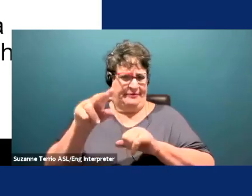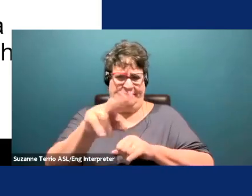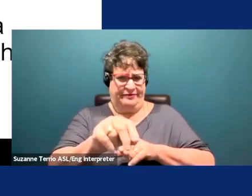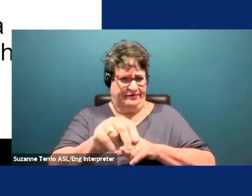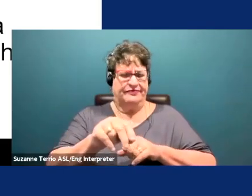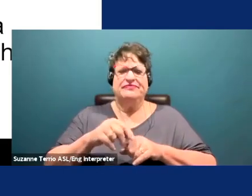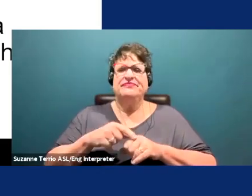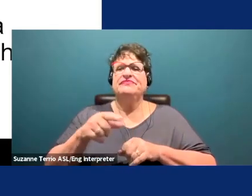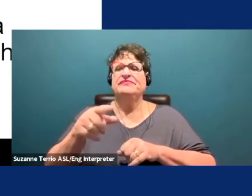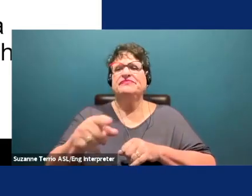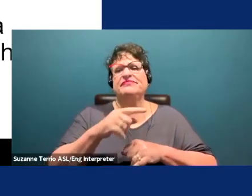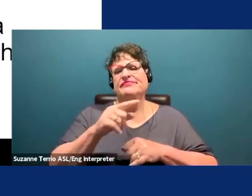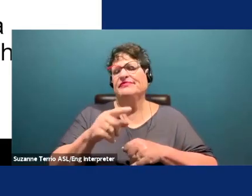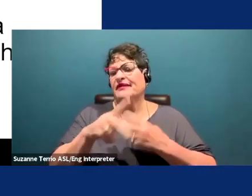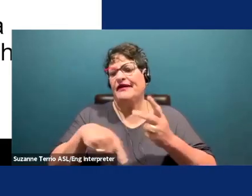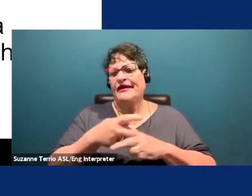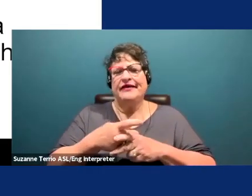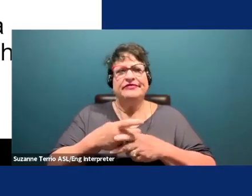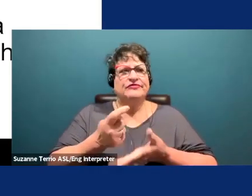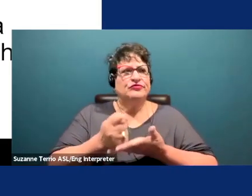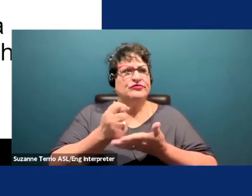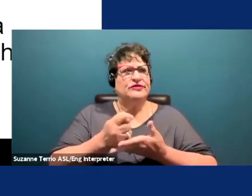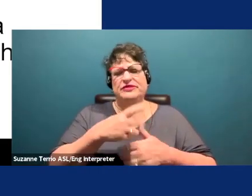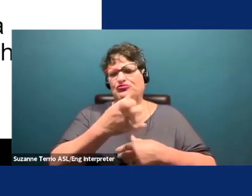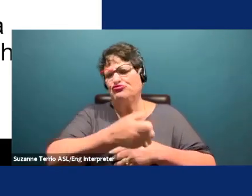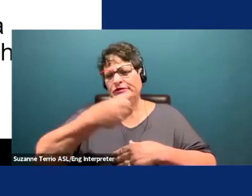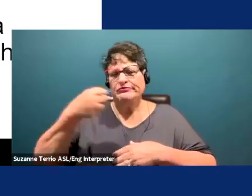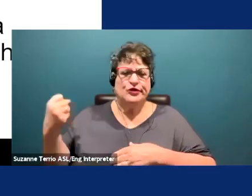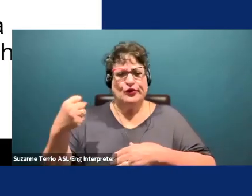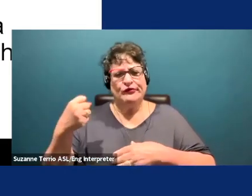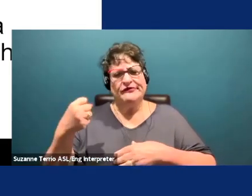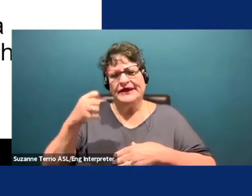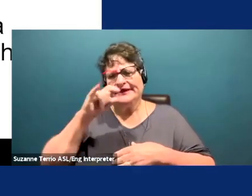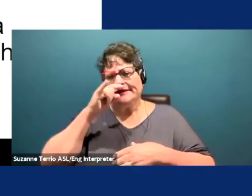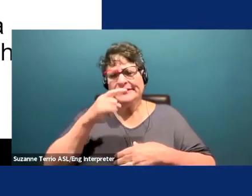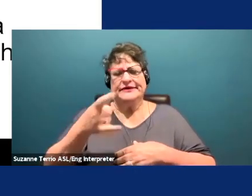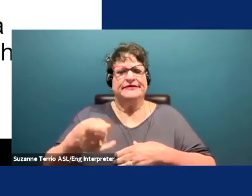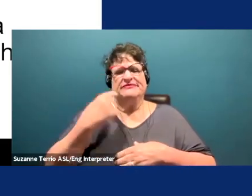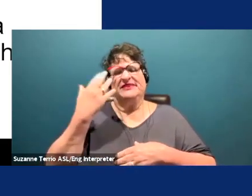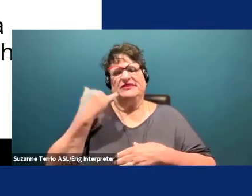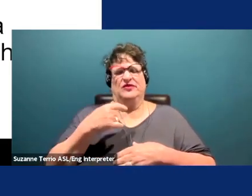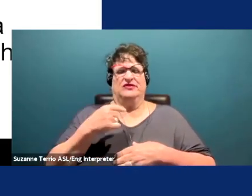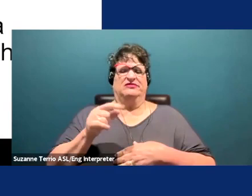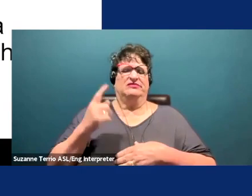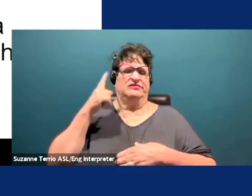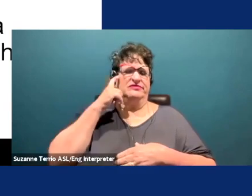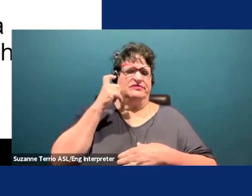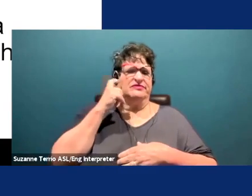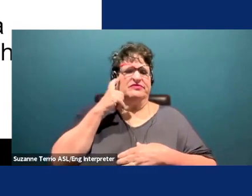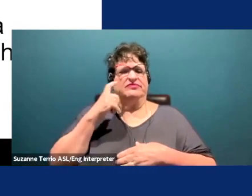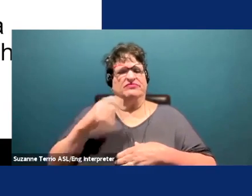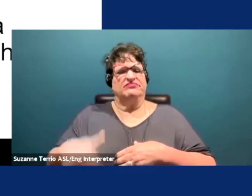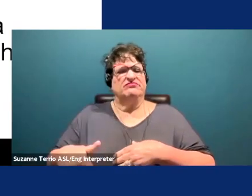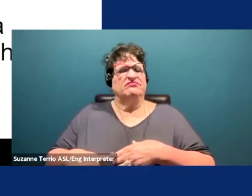a child from a parent with a disability based on stereotypical beliefs of that person's parenting capacity, that disabled parents are